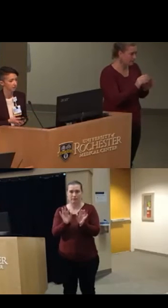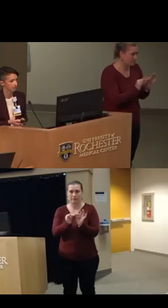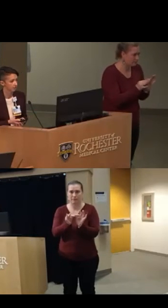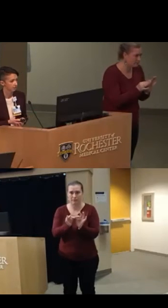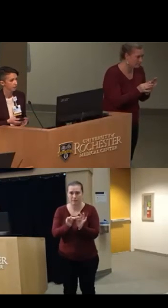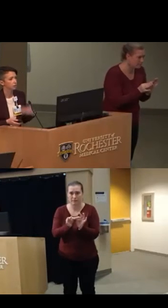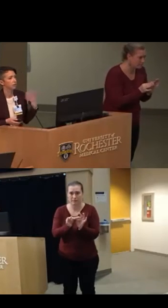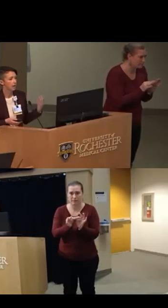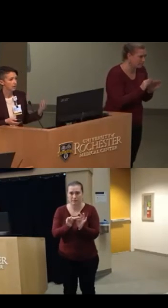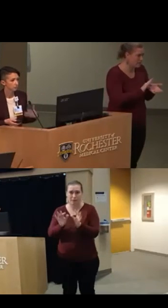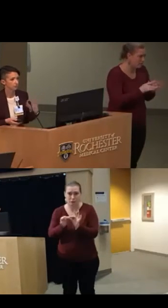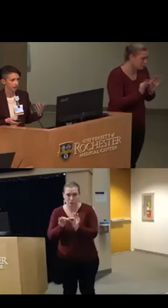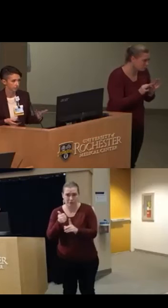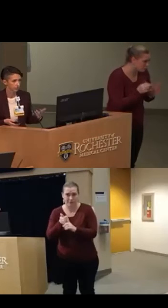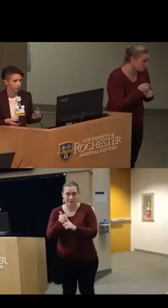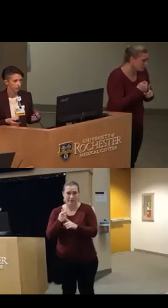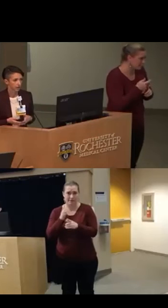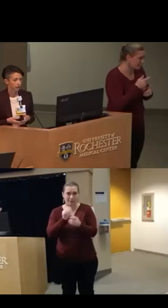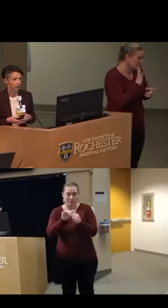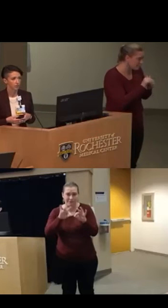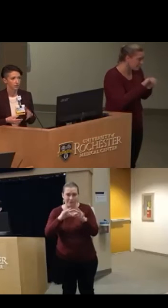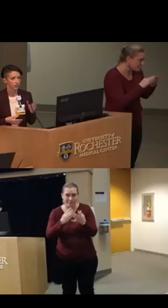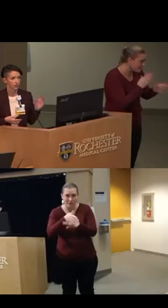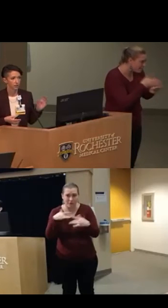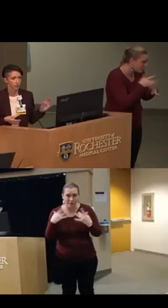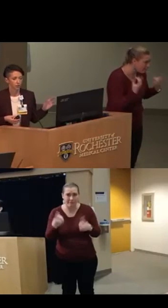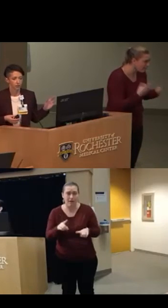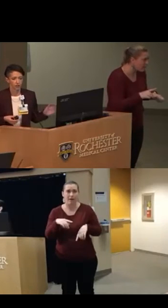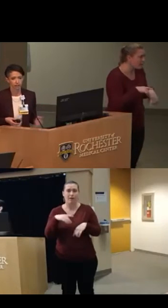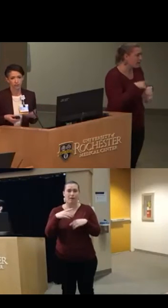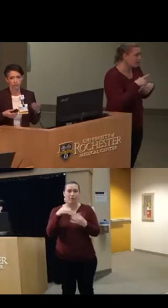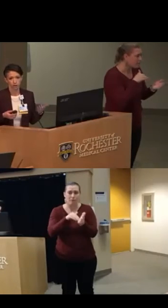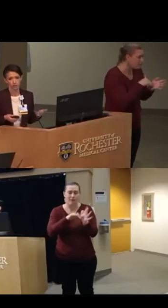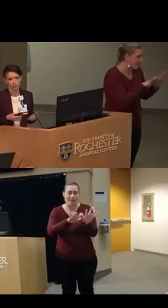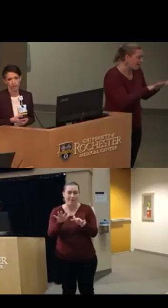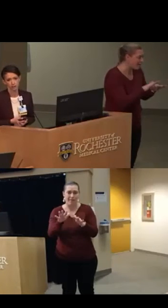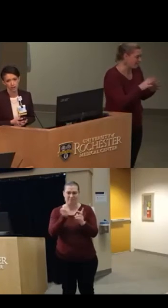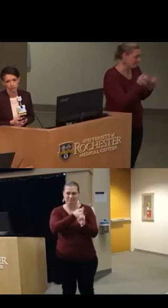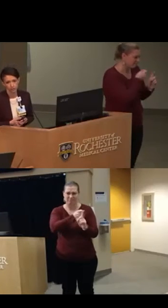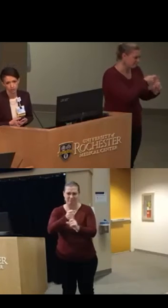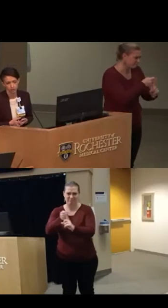after the event so a lot of Ripple effects um if these traumas are not addressed and that person